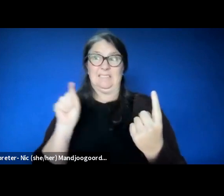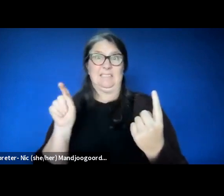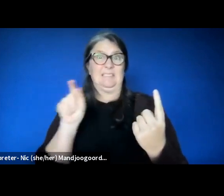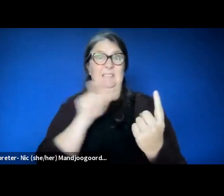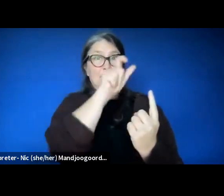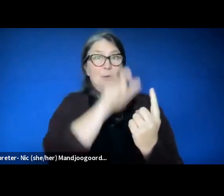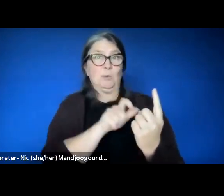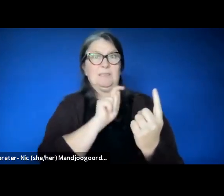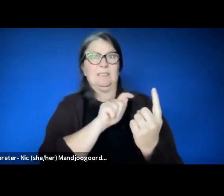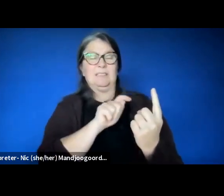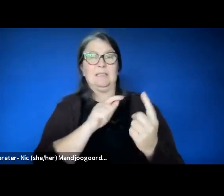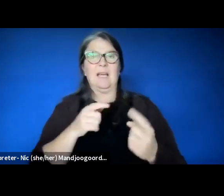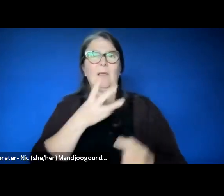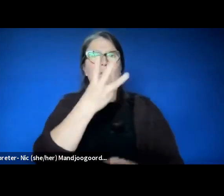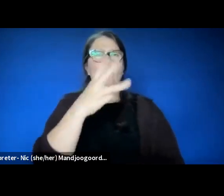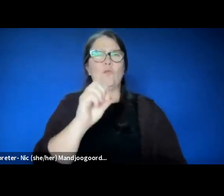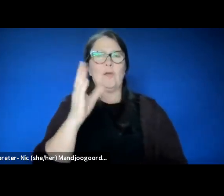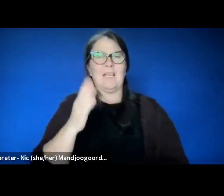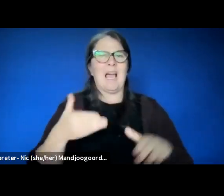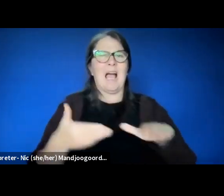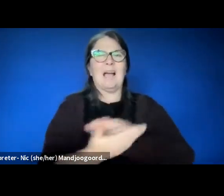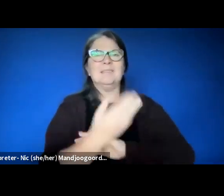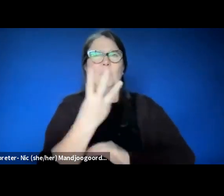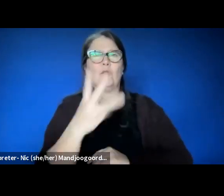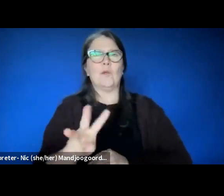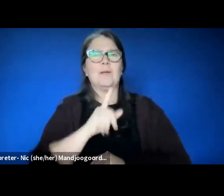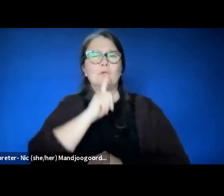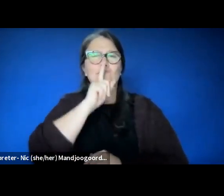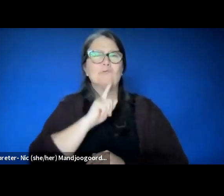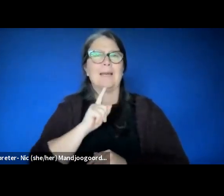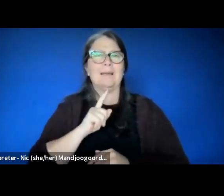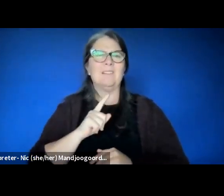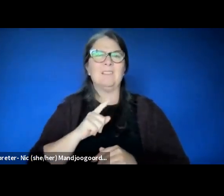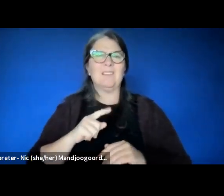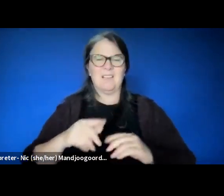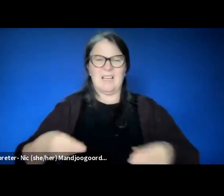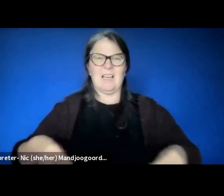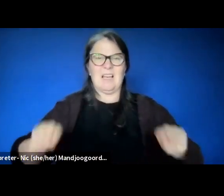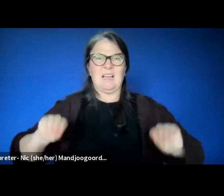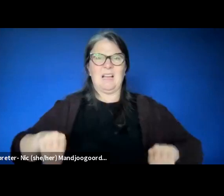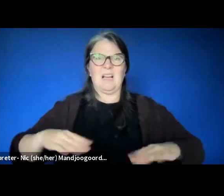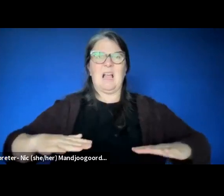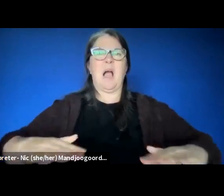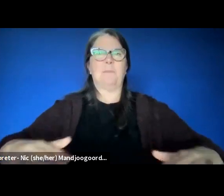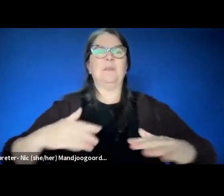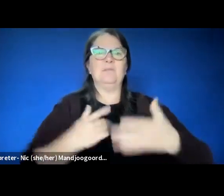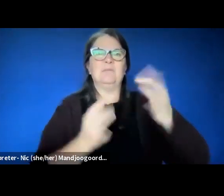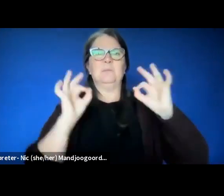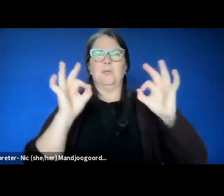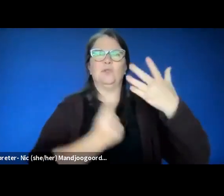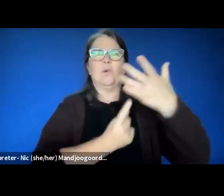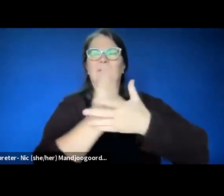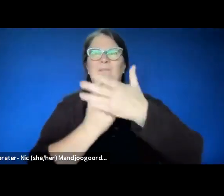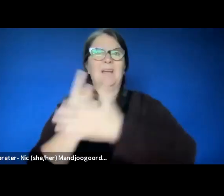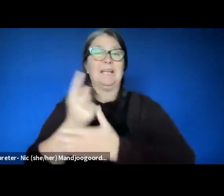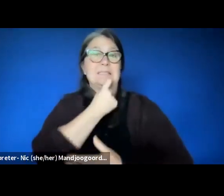winner. er at the 30 er at the 30 under 30 red carpet event that we that we had. earlier over the weekend, and